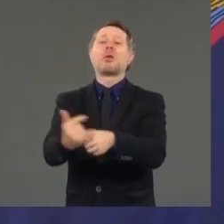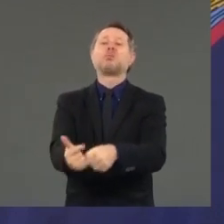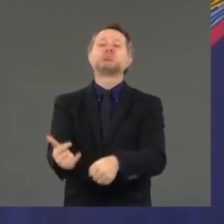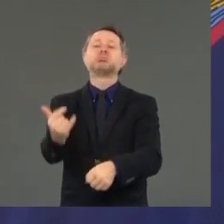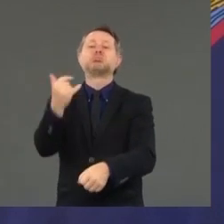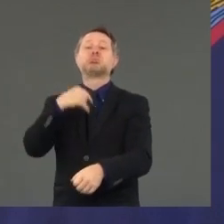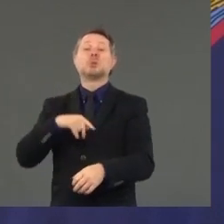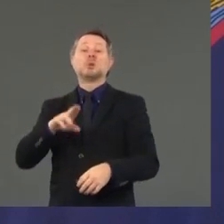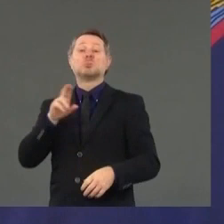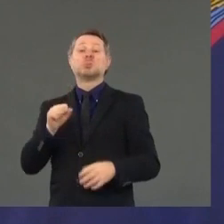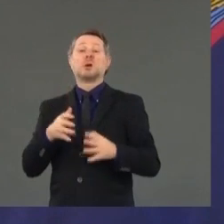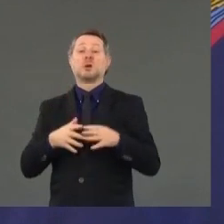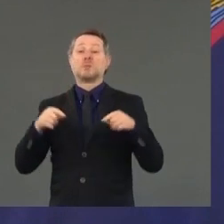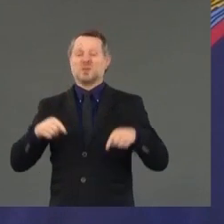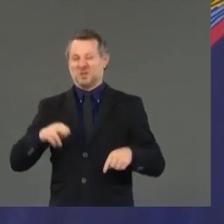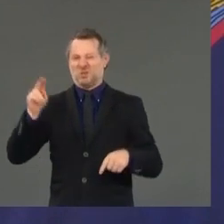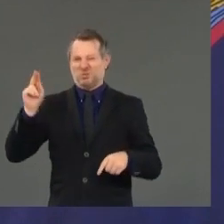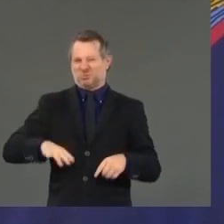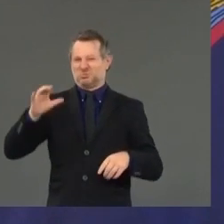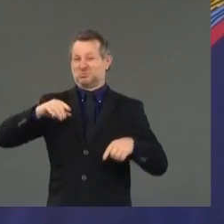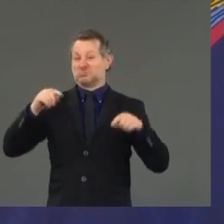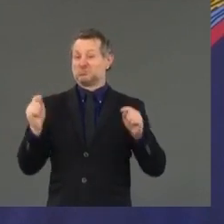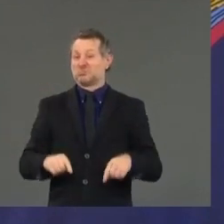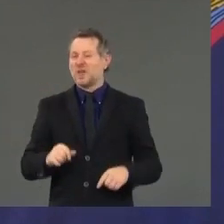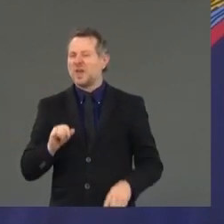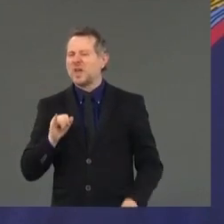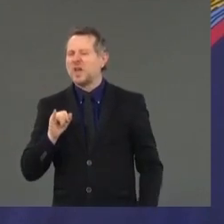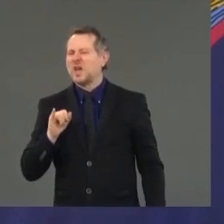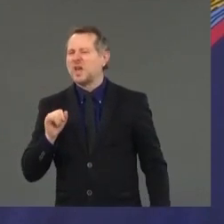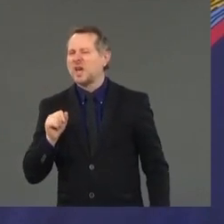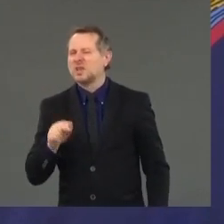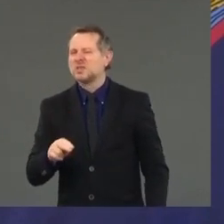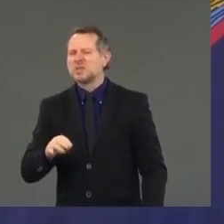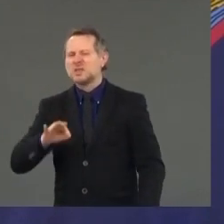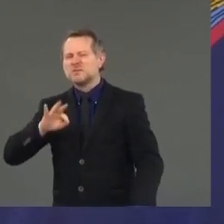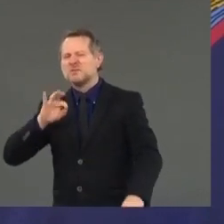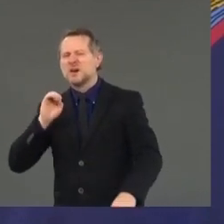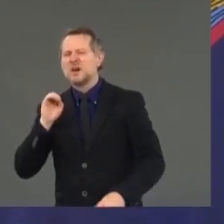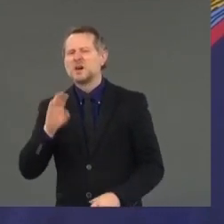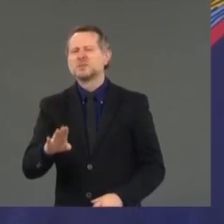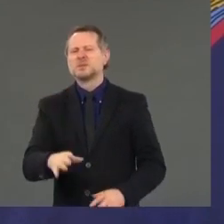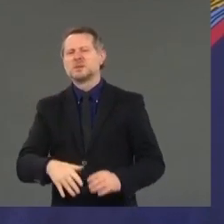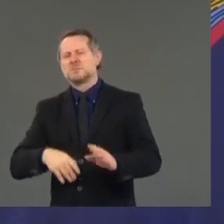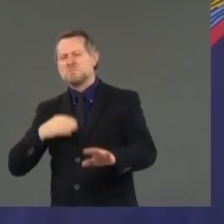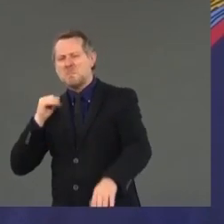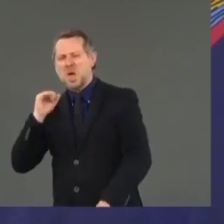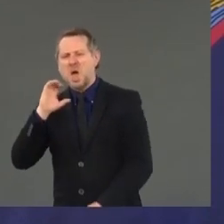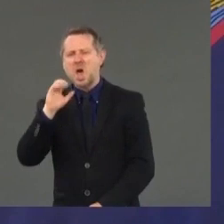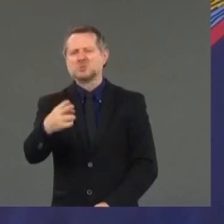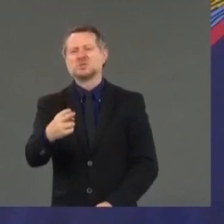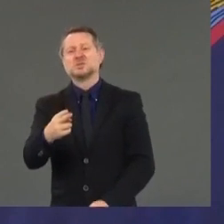VIRUS GOT ON A PLANE AND CAME TO THE UNITED STATES AND CAME TO